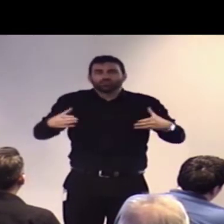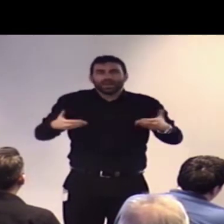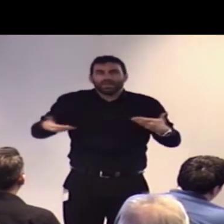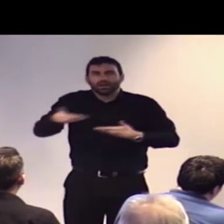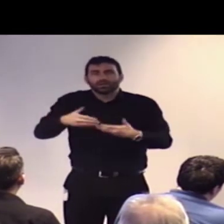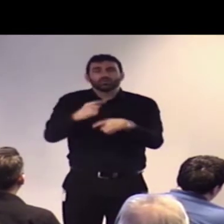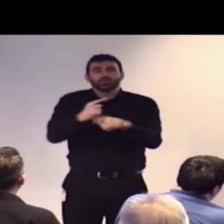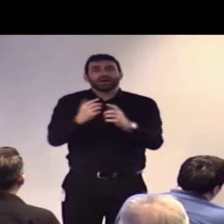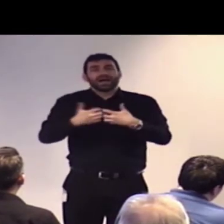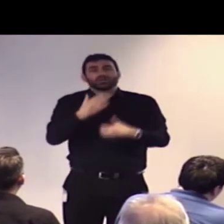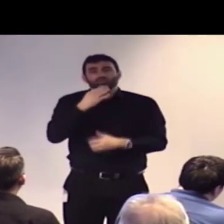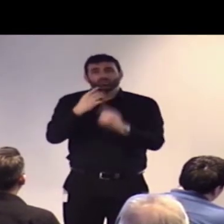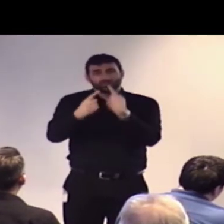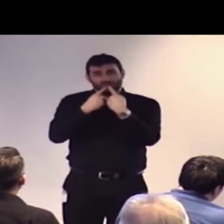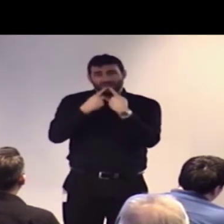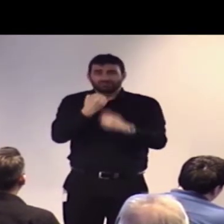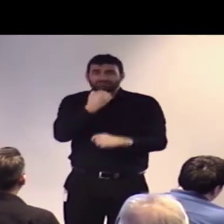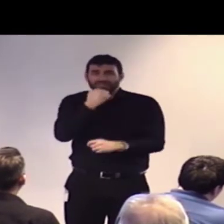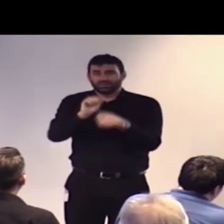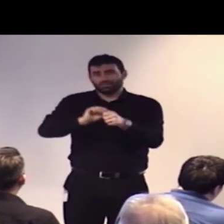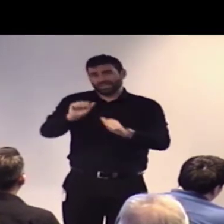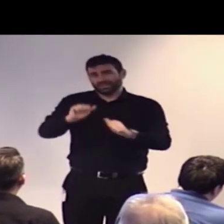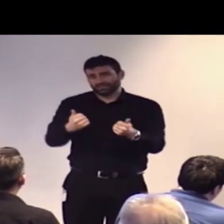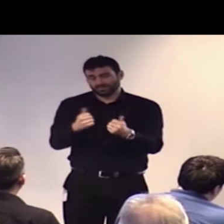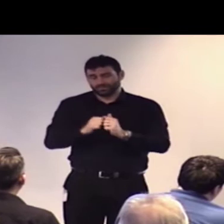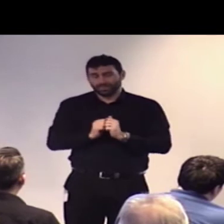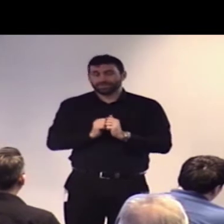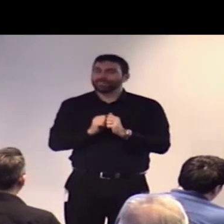And that is been a really important collaboration. We have been at it for about a year.